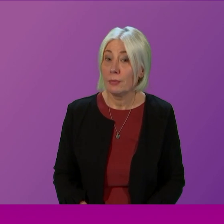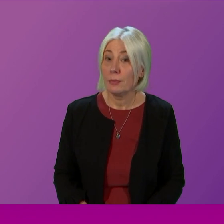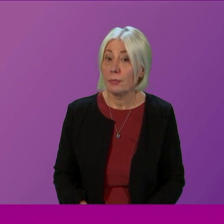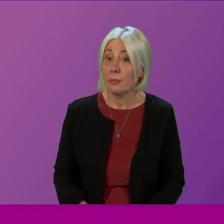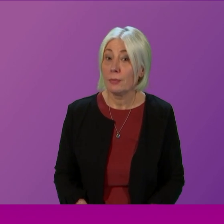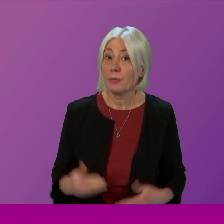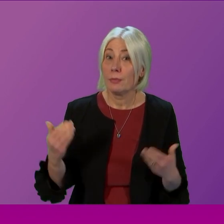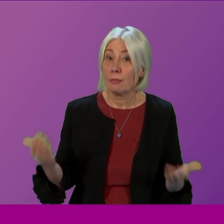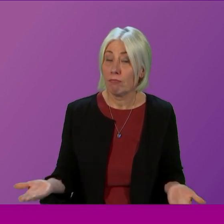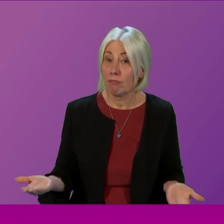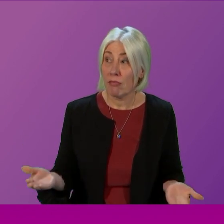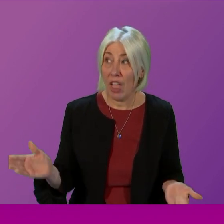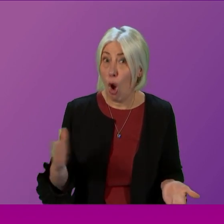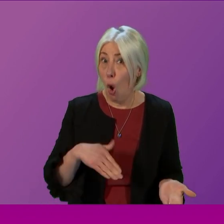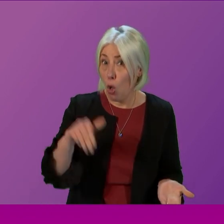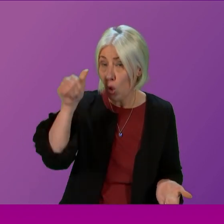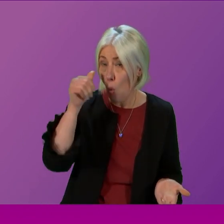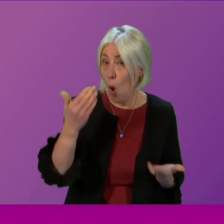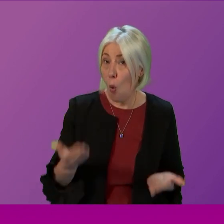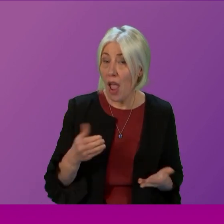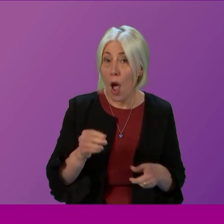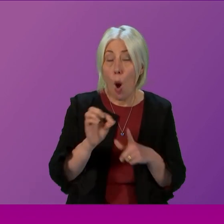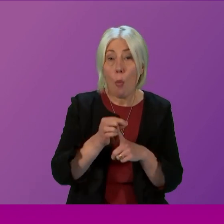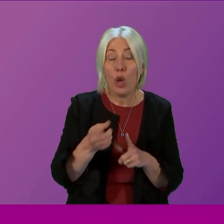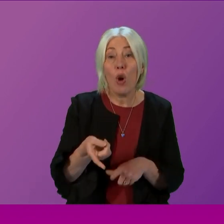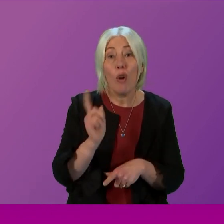I think that all members will be aware that a point of order takes precedence where a